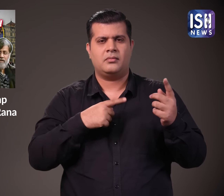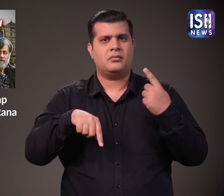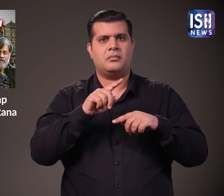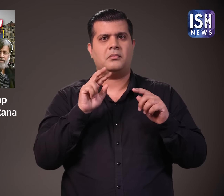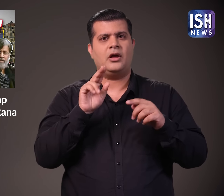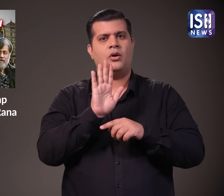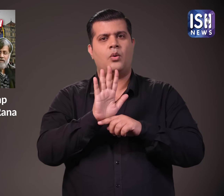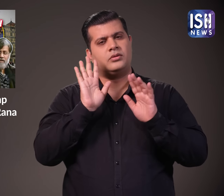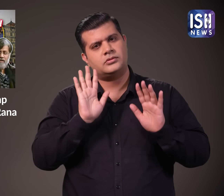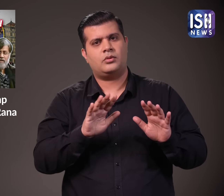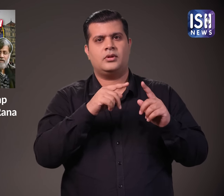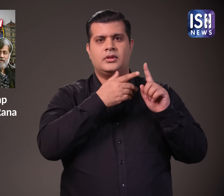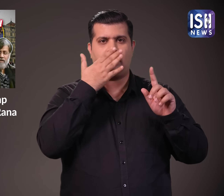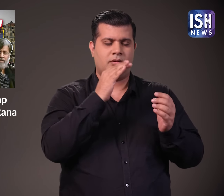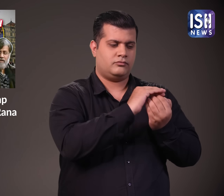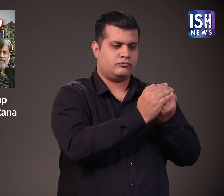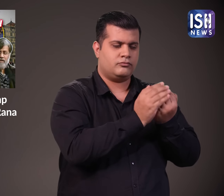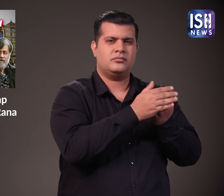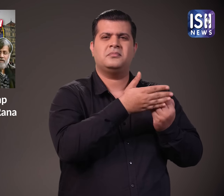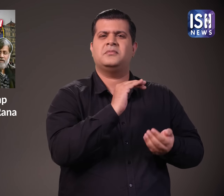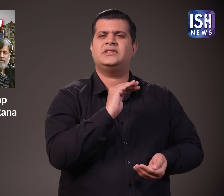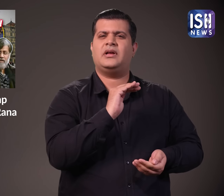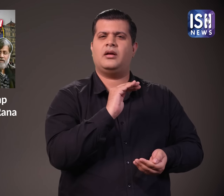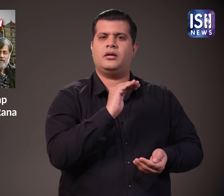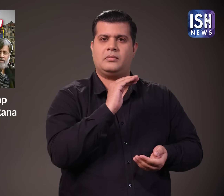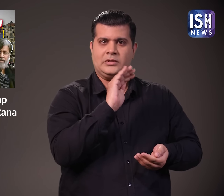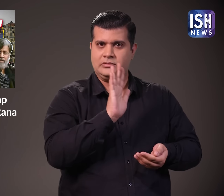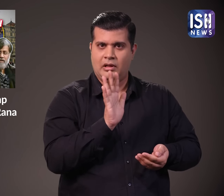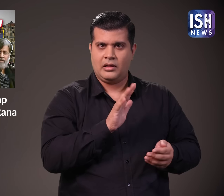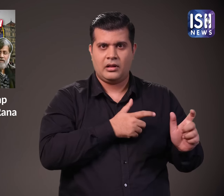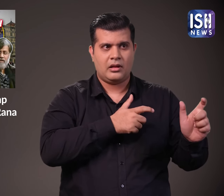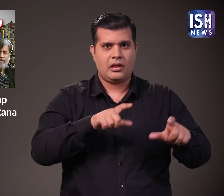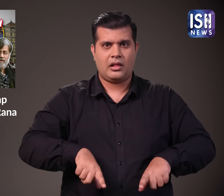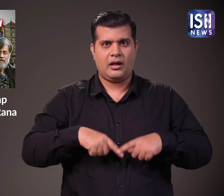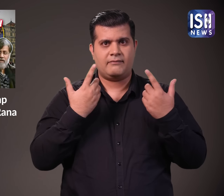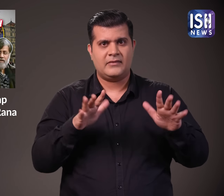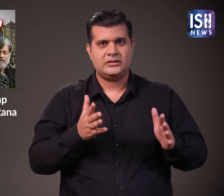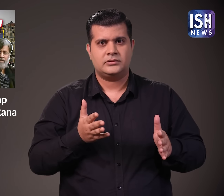This clearly means they have a soft corner for terrorism.